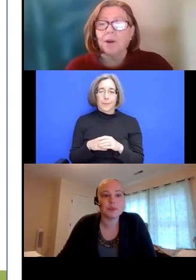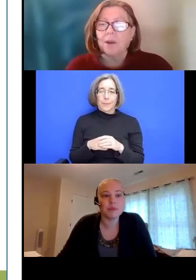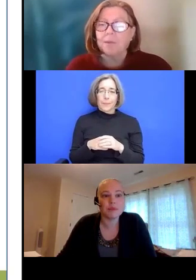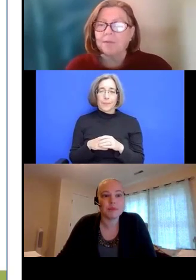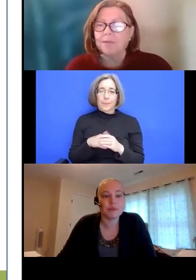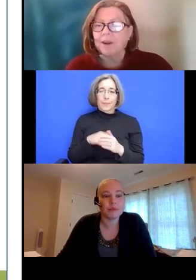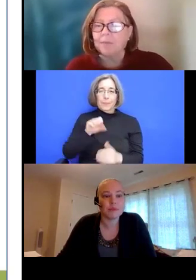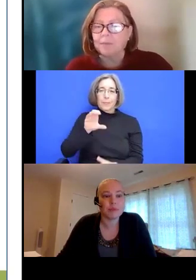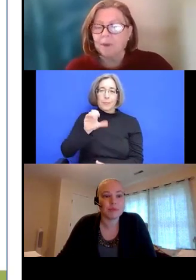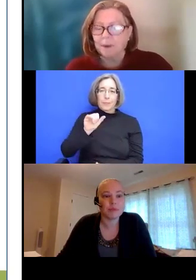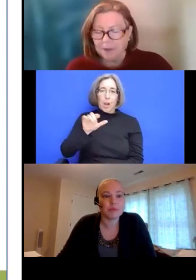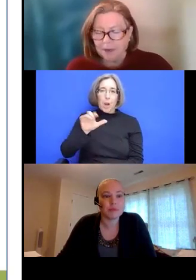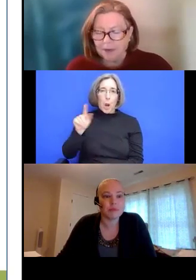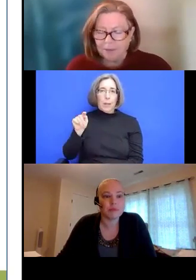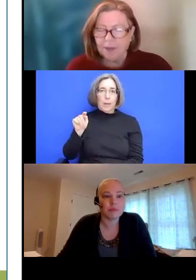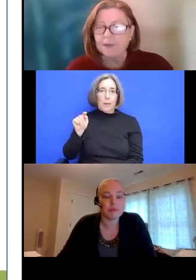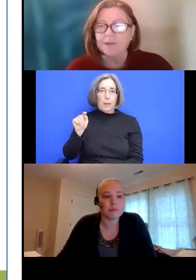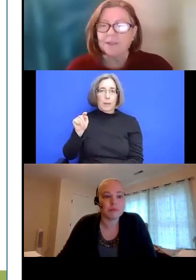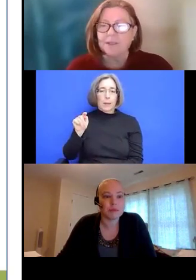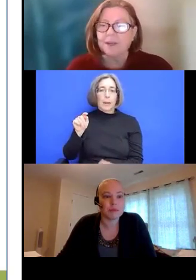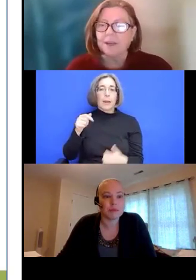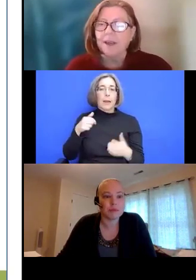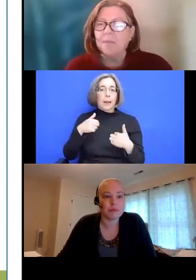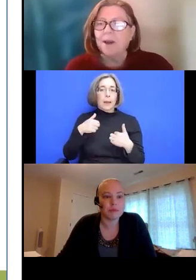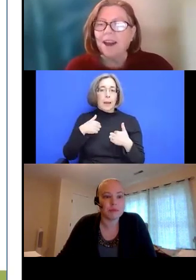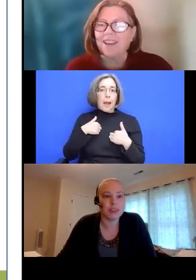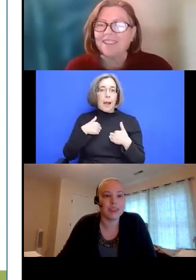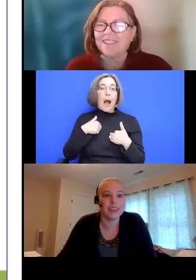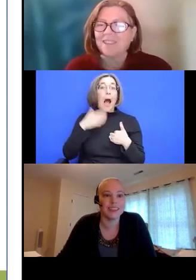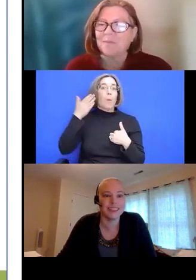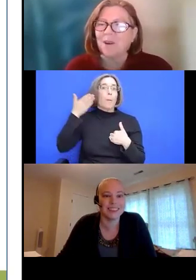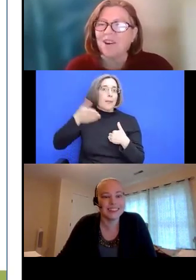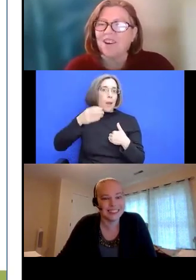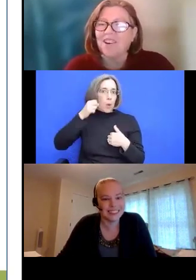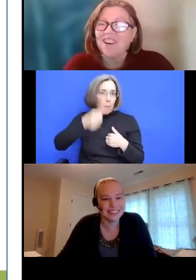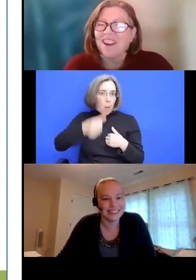I'm afraid I'm probably not going to make it this evening, but tomorrow.